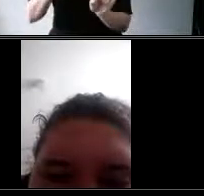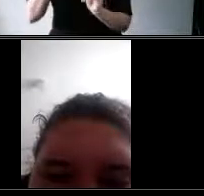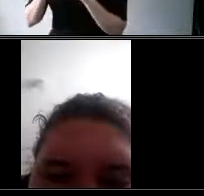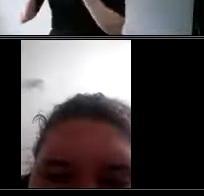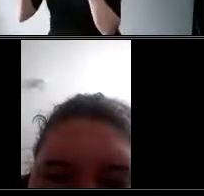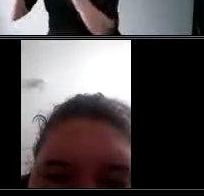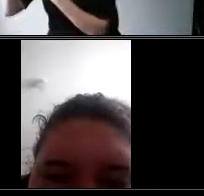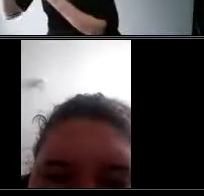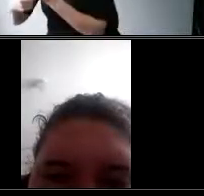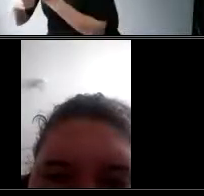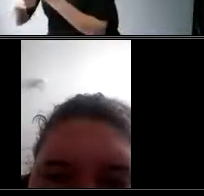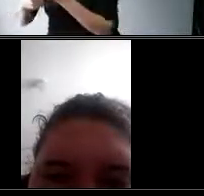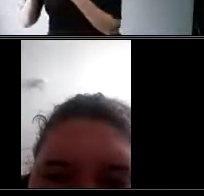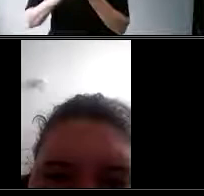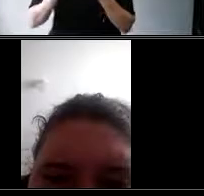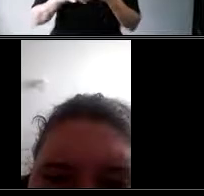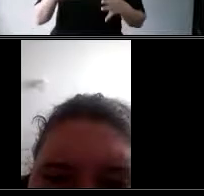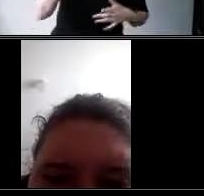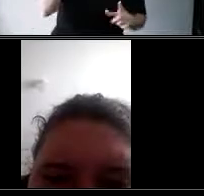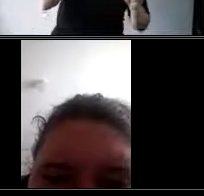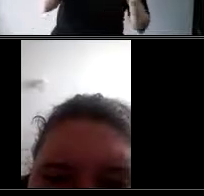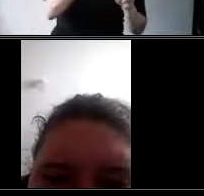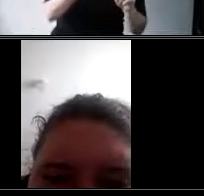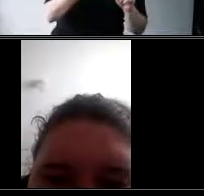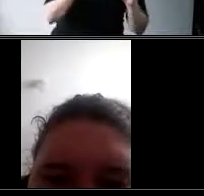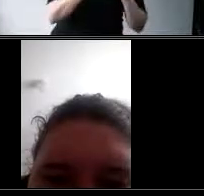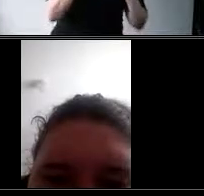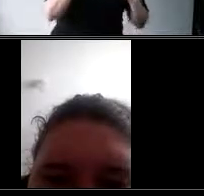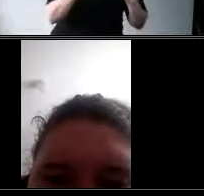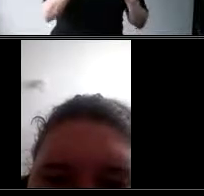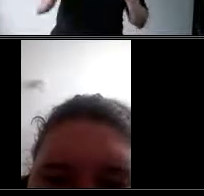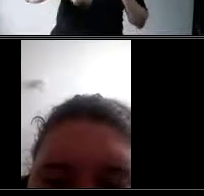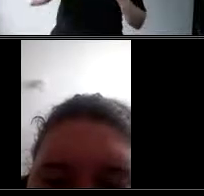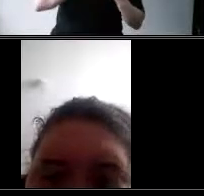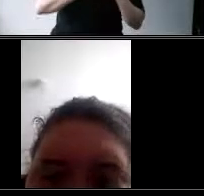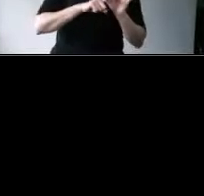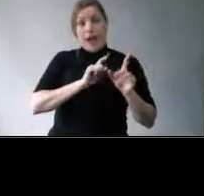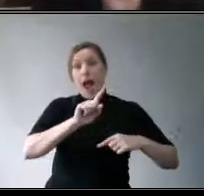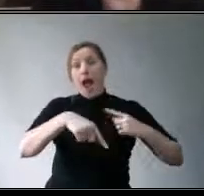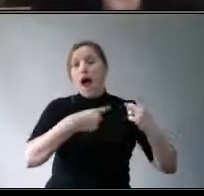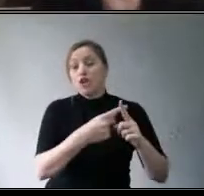reiterate that point around um access requirements being supported and and that's why you will see